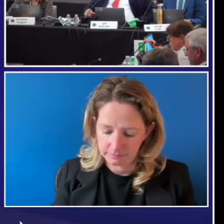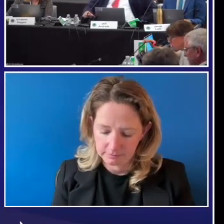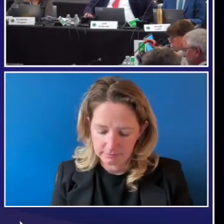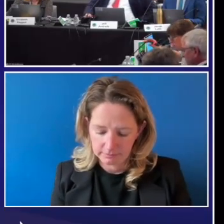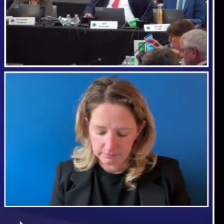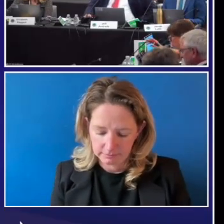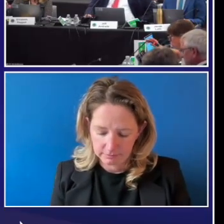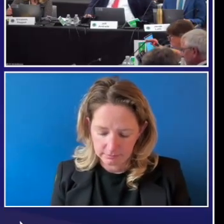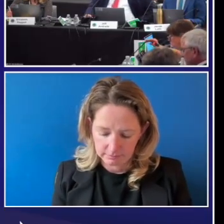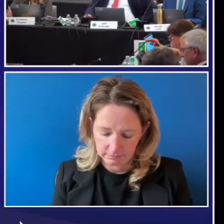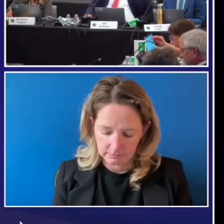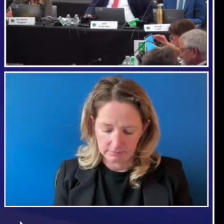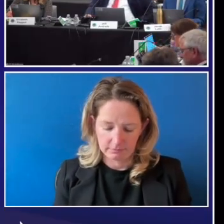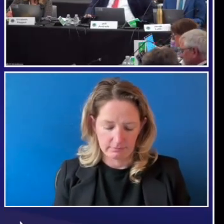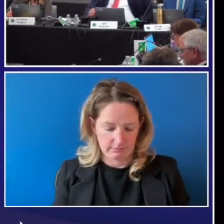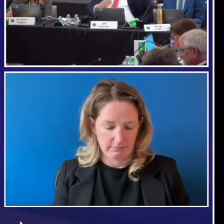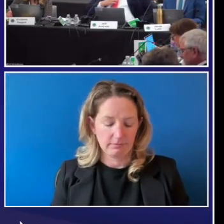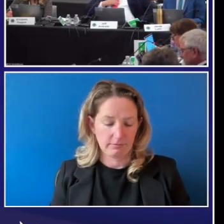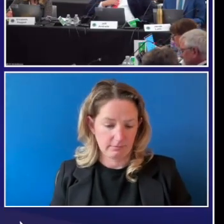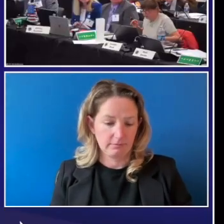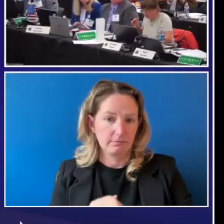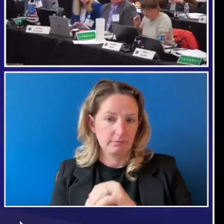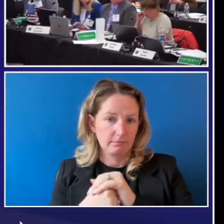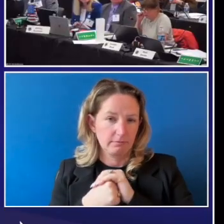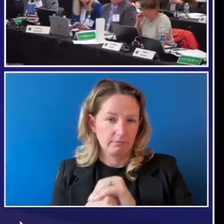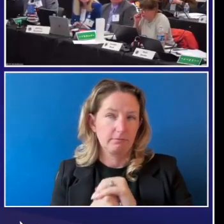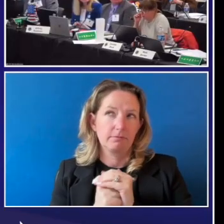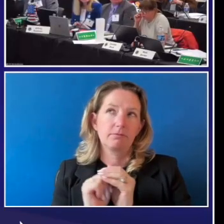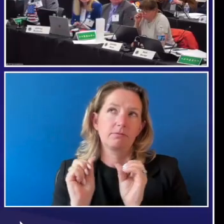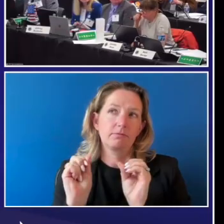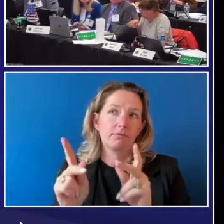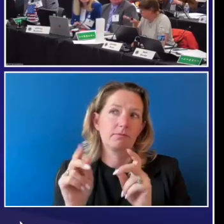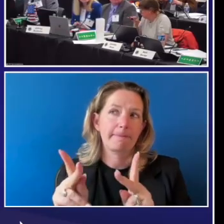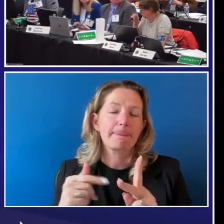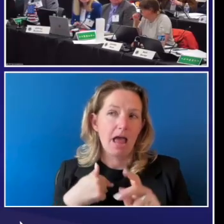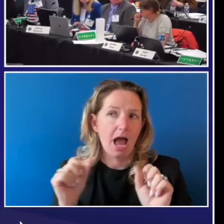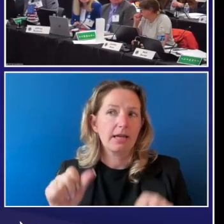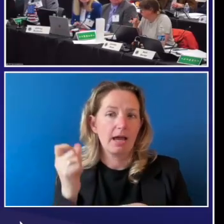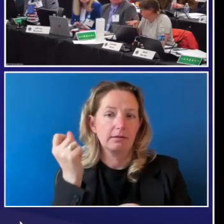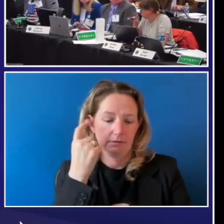So, um, I can wrap my head around the 2 year getting rid of, and I understand exactly